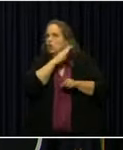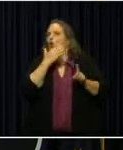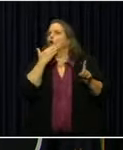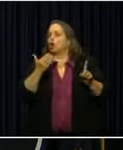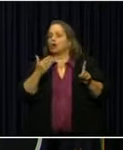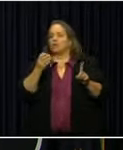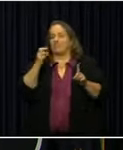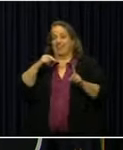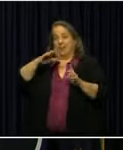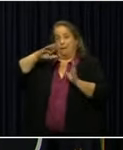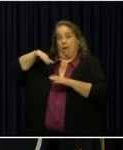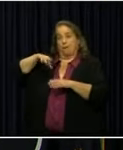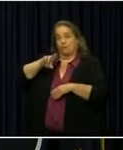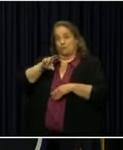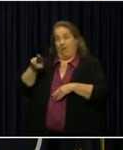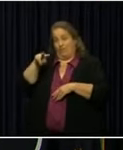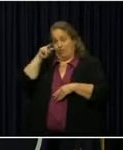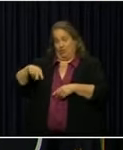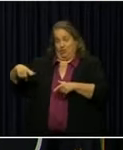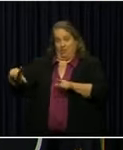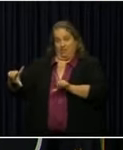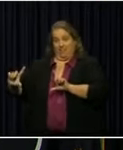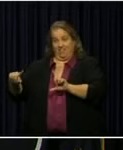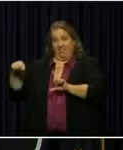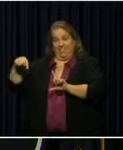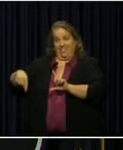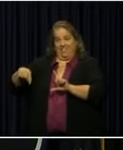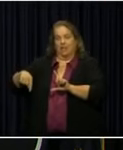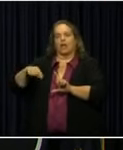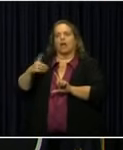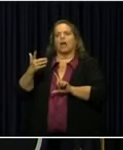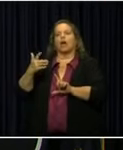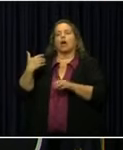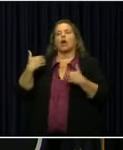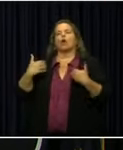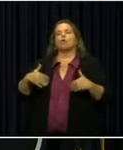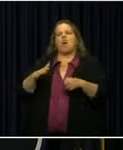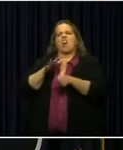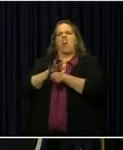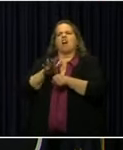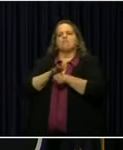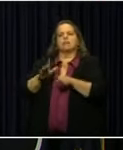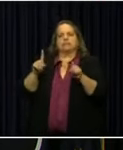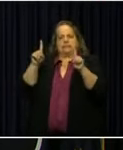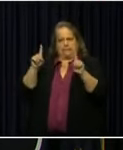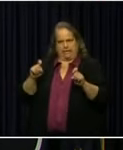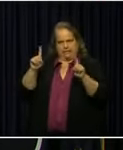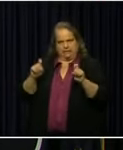OKAY, GOOD. MORE SO HIM THAN ME. ALL RIGHT. SO AGAIN, THESE ARE ALL